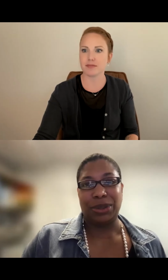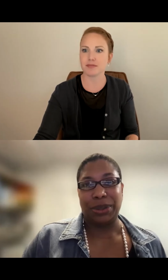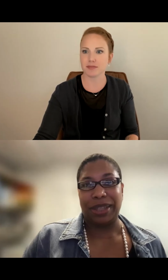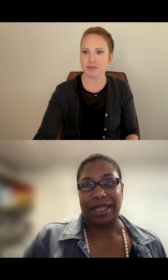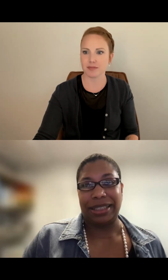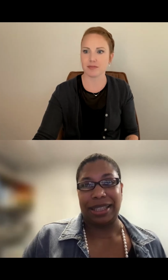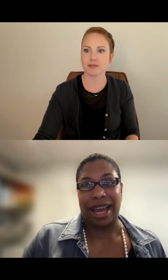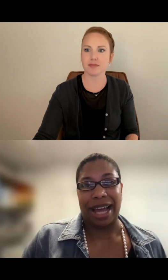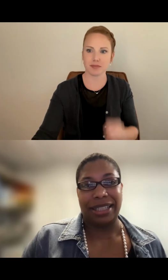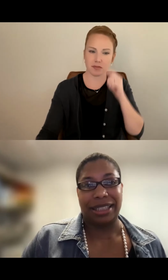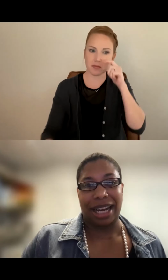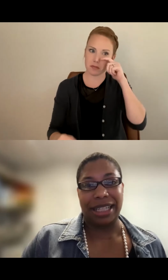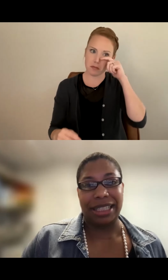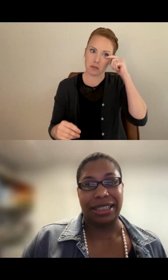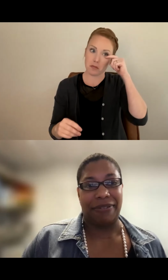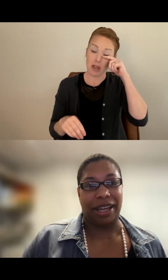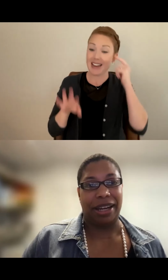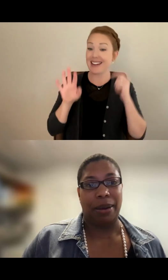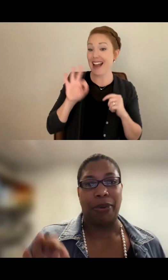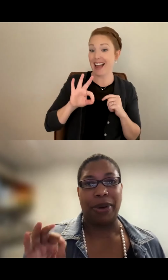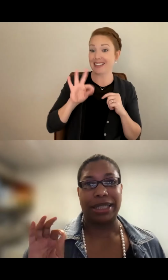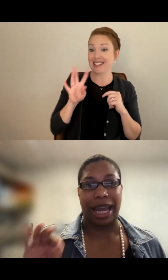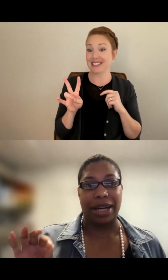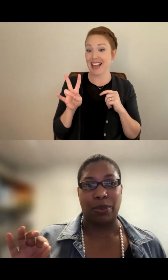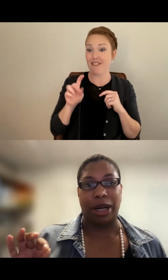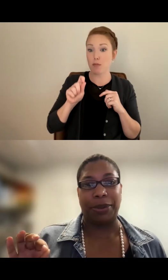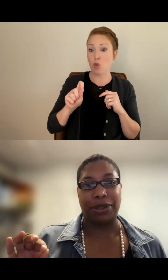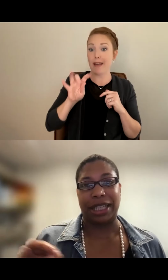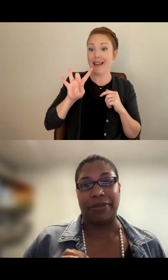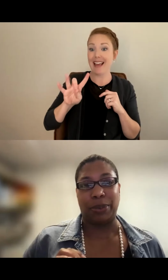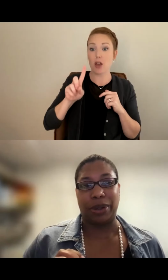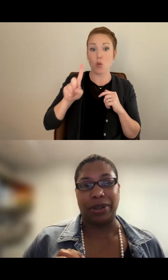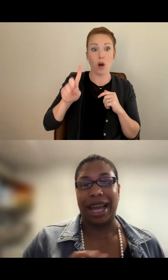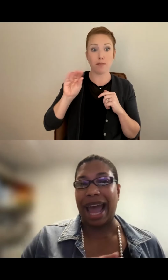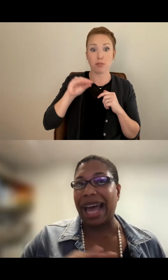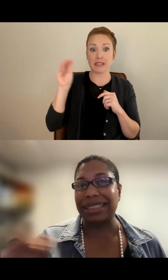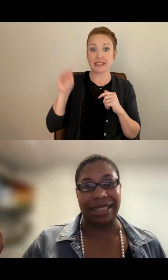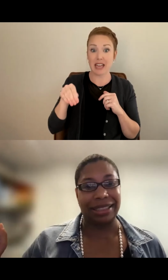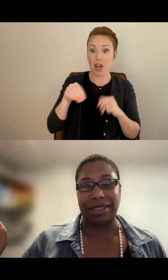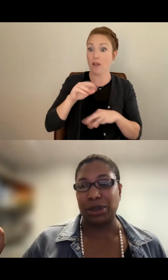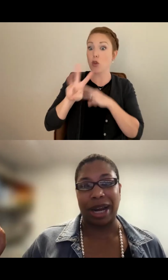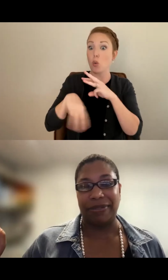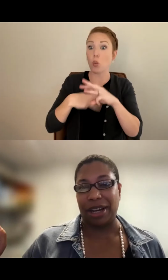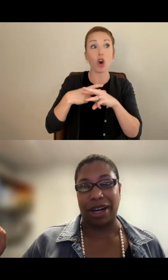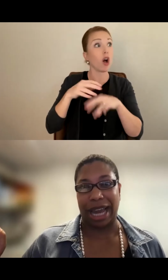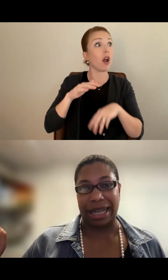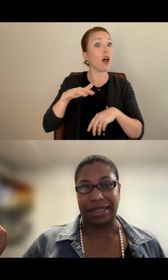So, the truth is that 97.81% of the world has not tried VR yet.